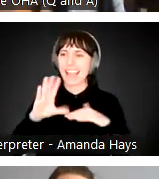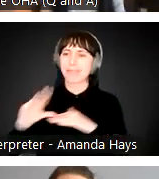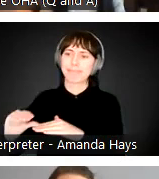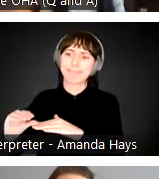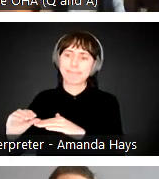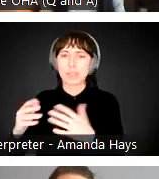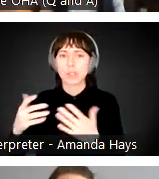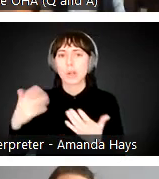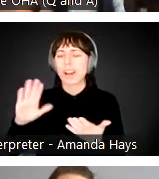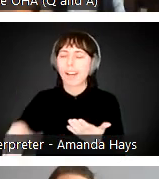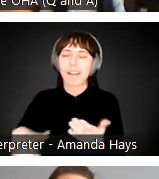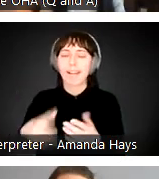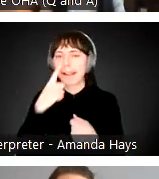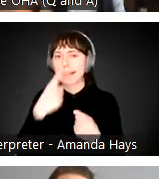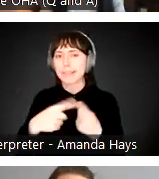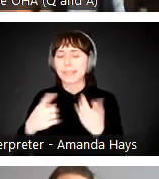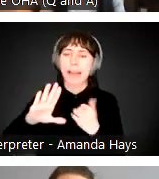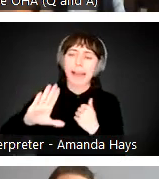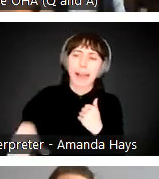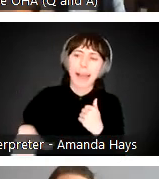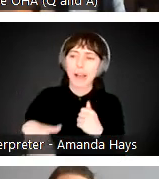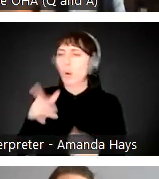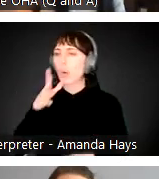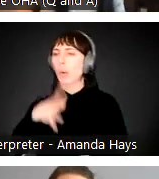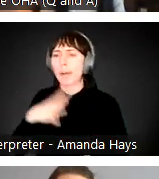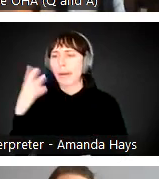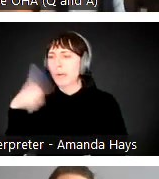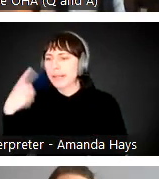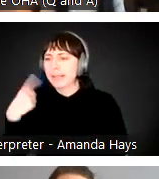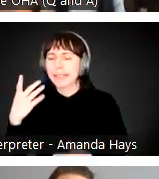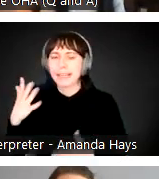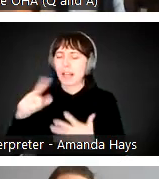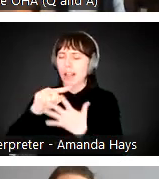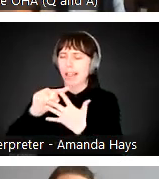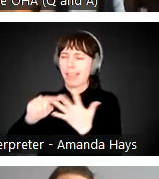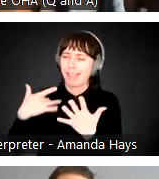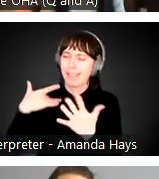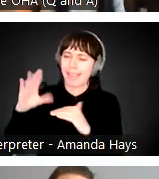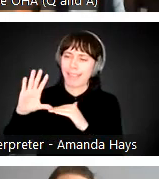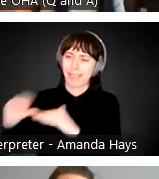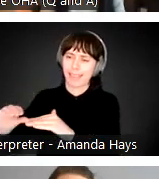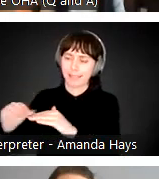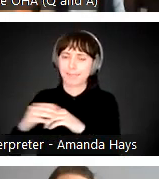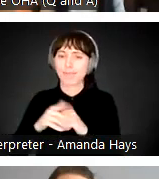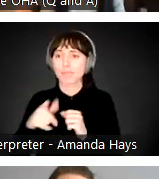or to allergies, or to everything else- you're just a woman who's crazy, right? I mean, and if you read the post-viral